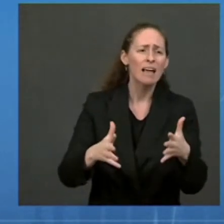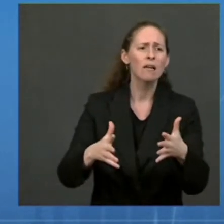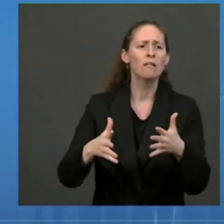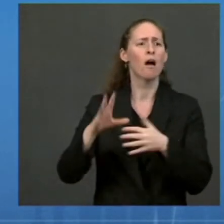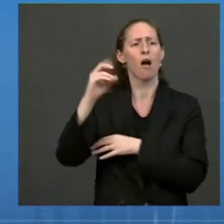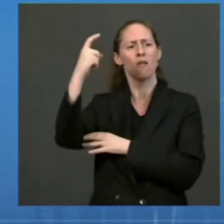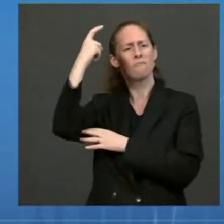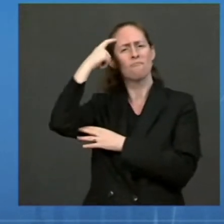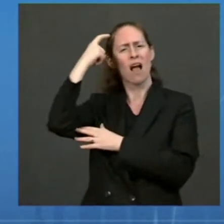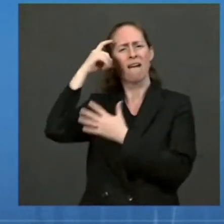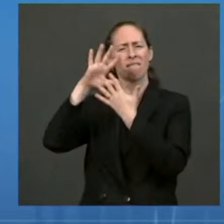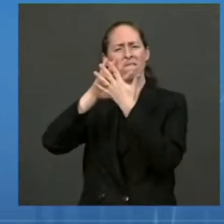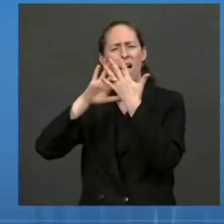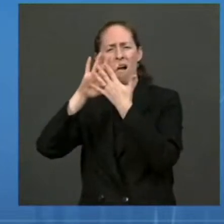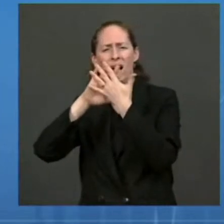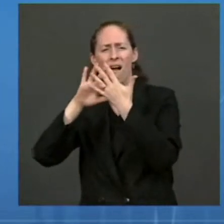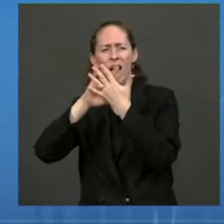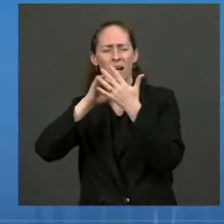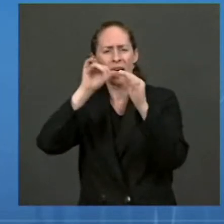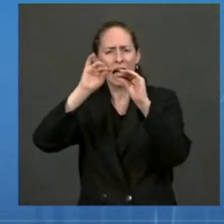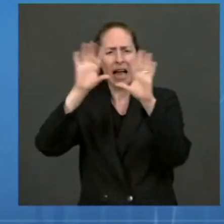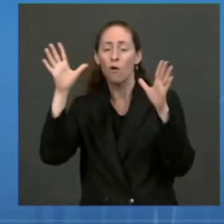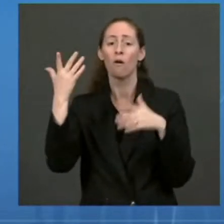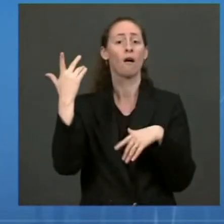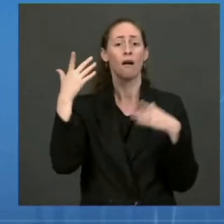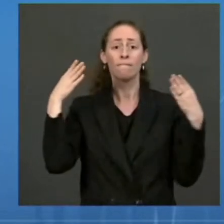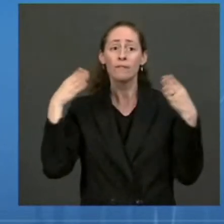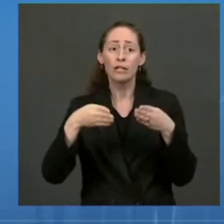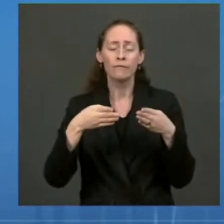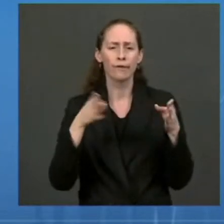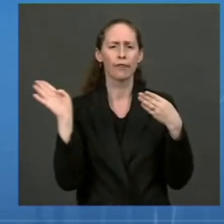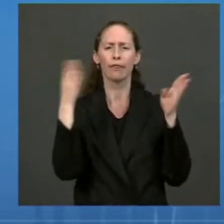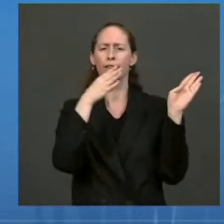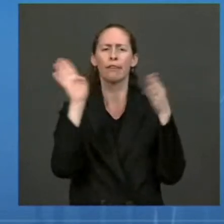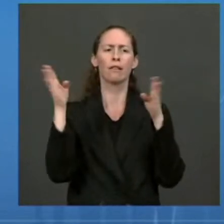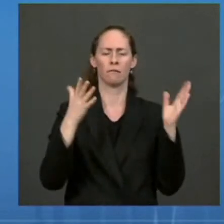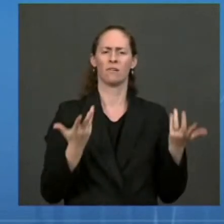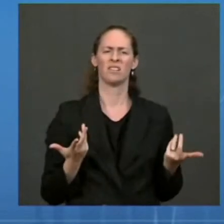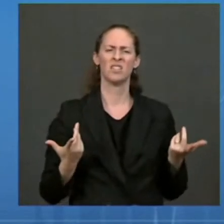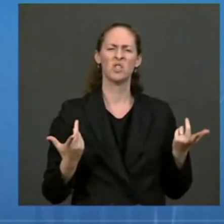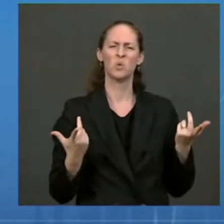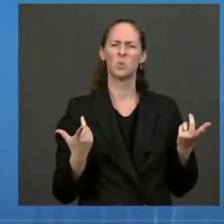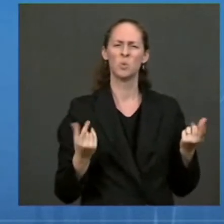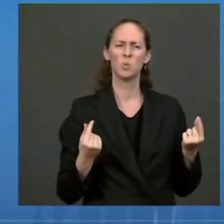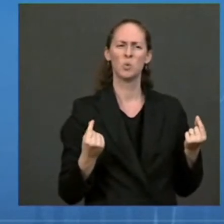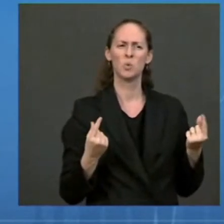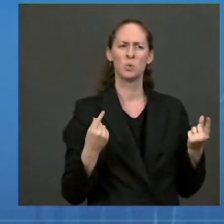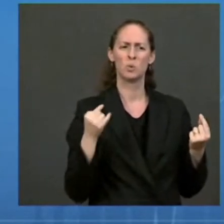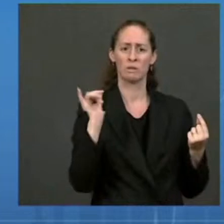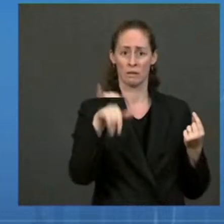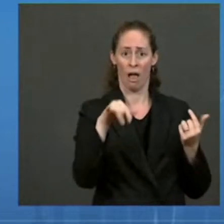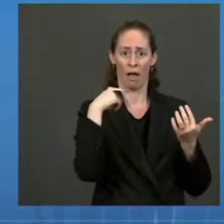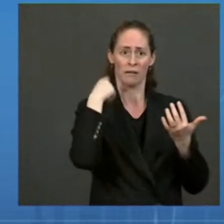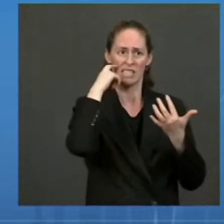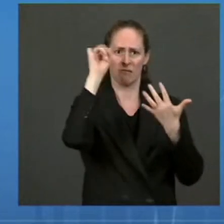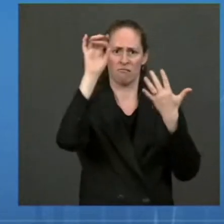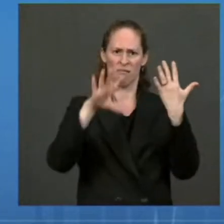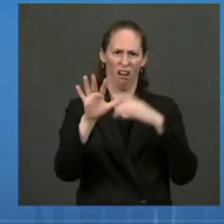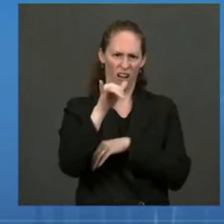DISTURBANCES, DEPRESSION AND ANXIETY, AND WHAT WE REFER TO